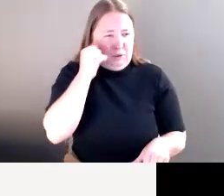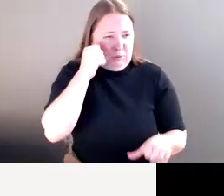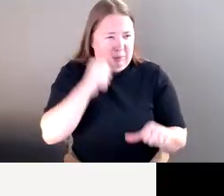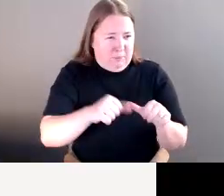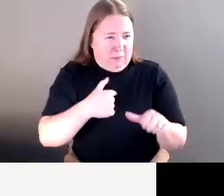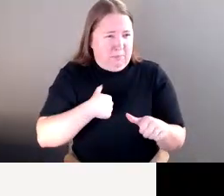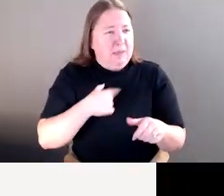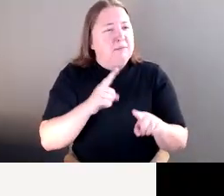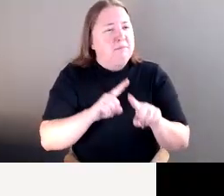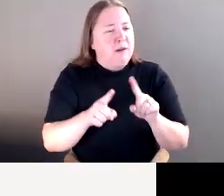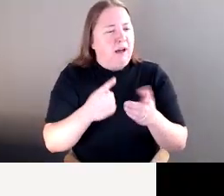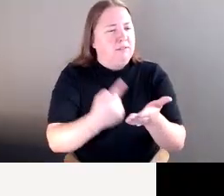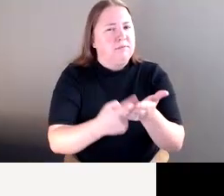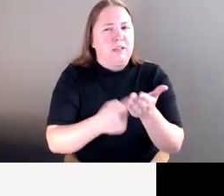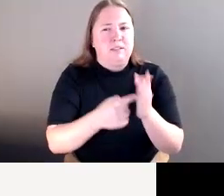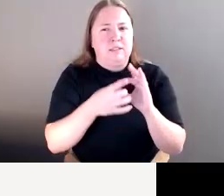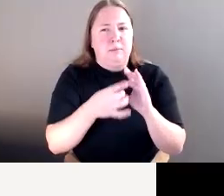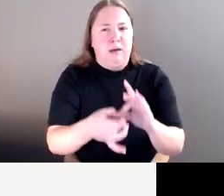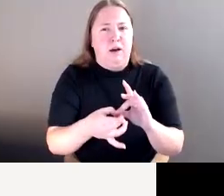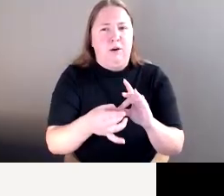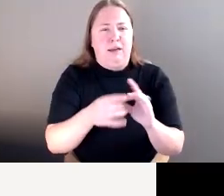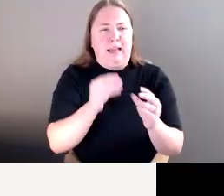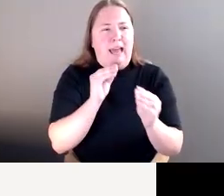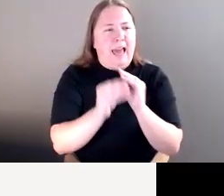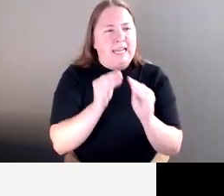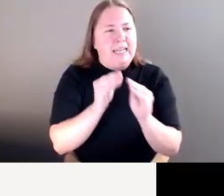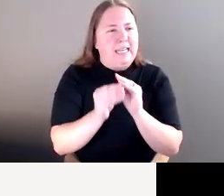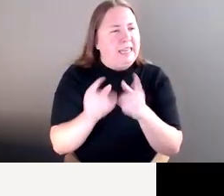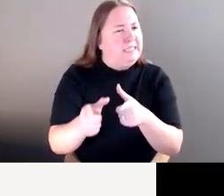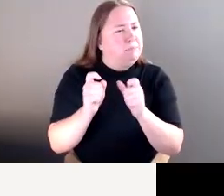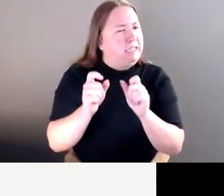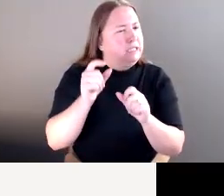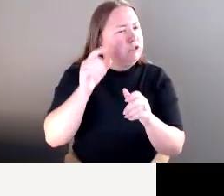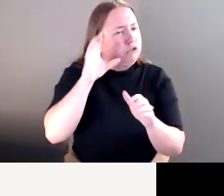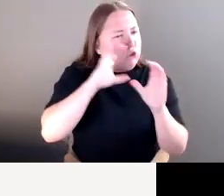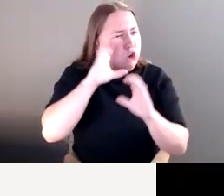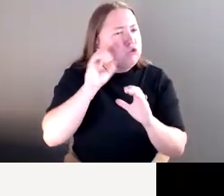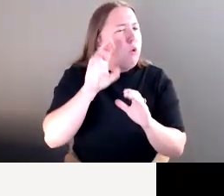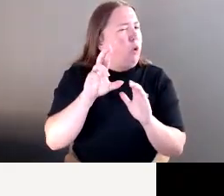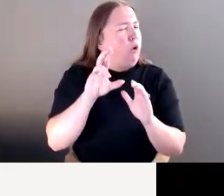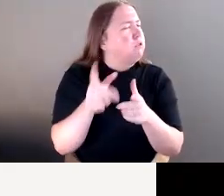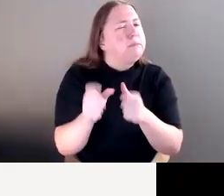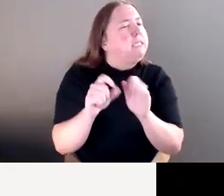about editing the speed search or the grading. Speed grading.